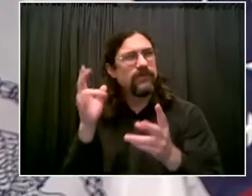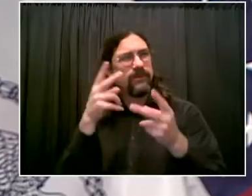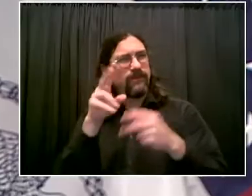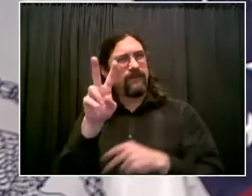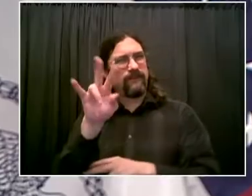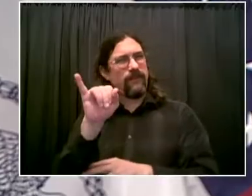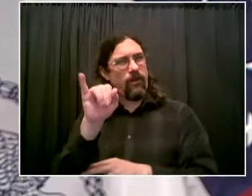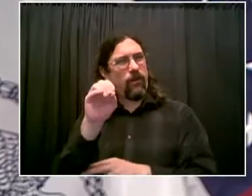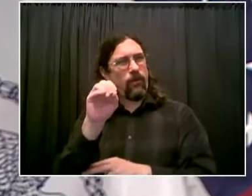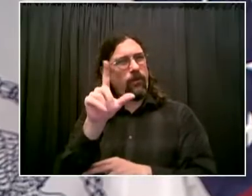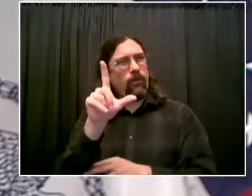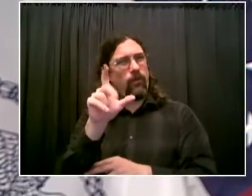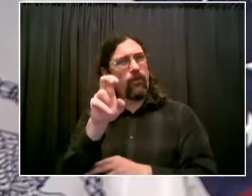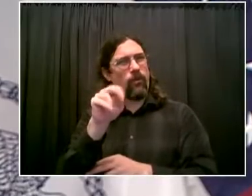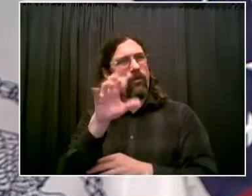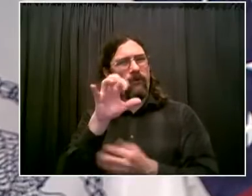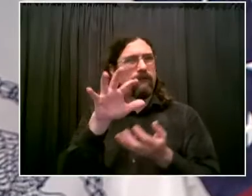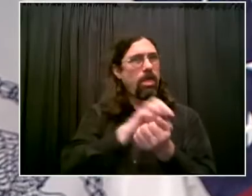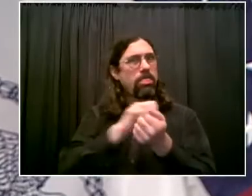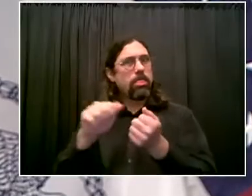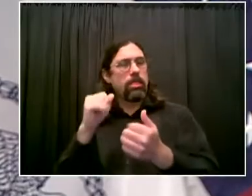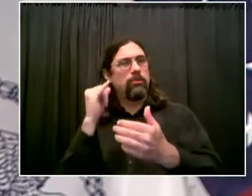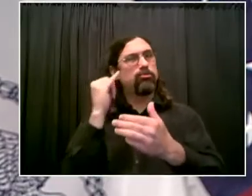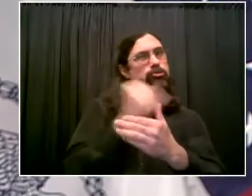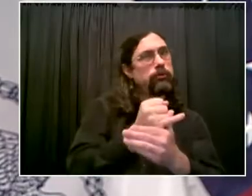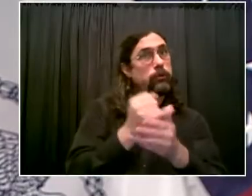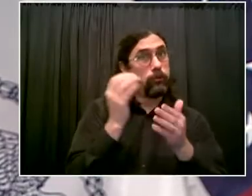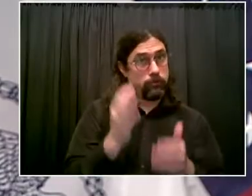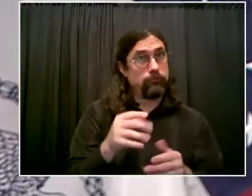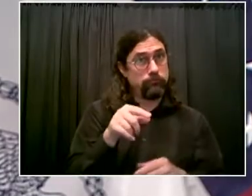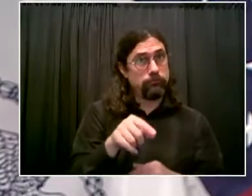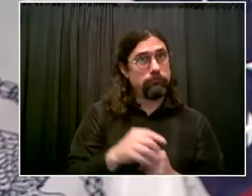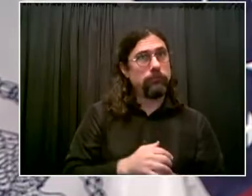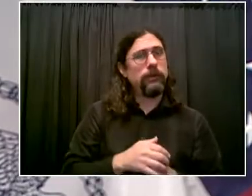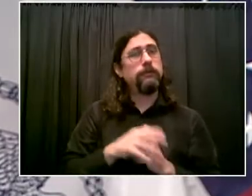INTO A LIFE OF CRIME IN THE